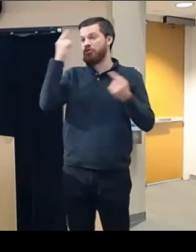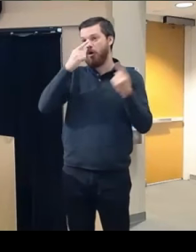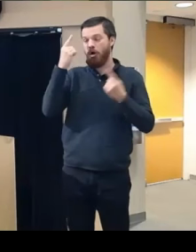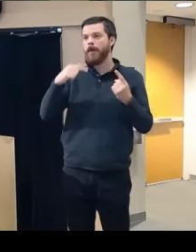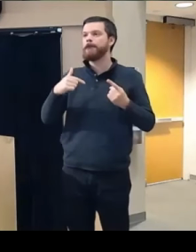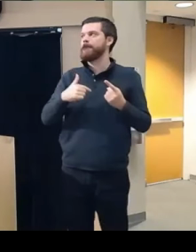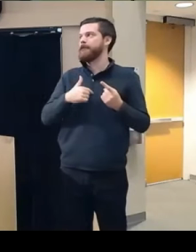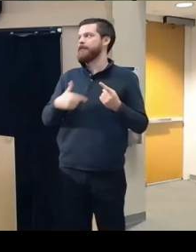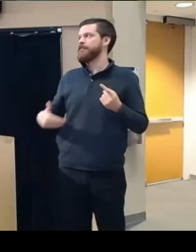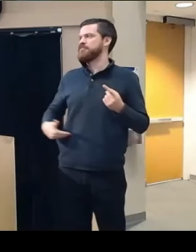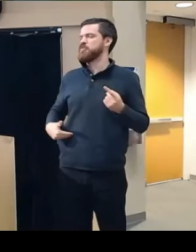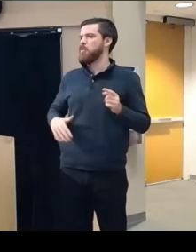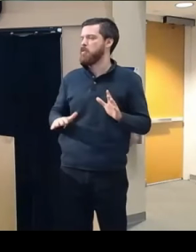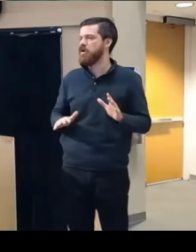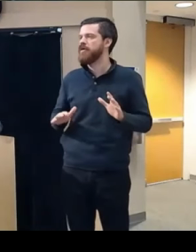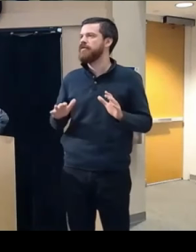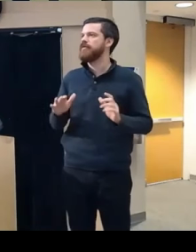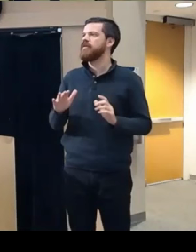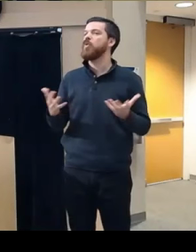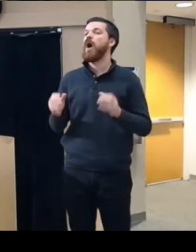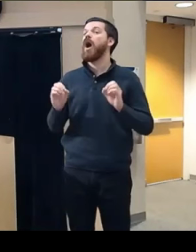sense of this wasn't you about the group about what are the opportunities as we sort of get